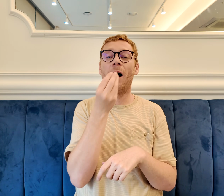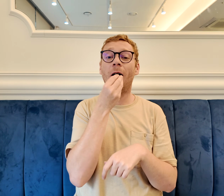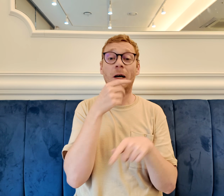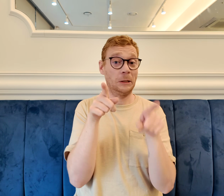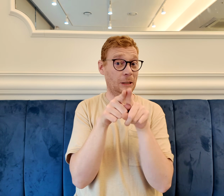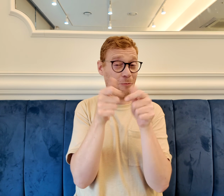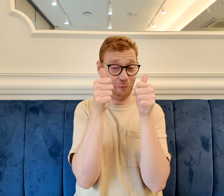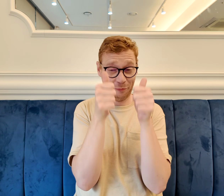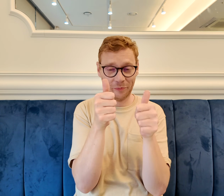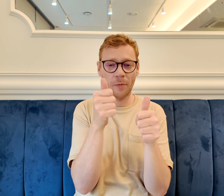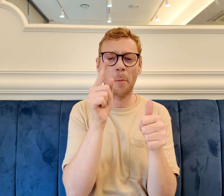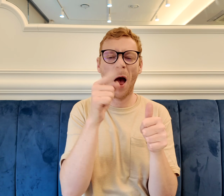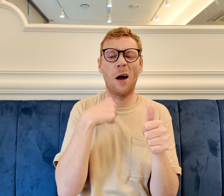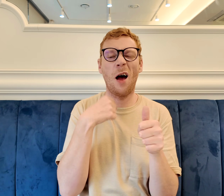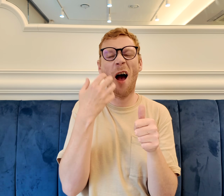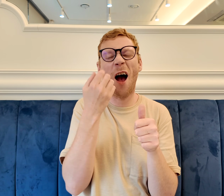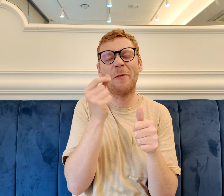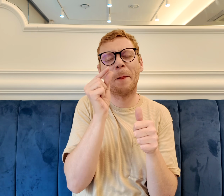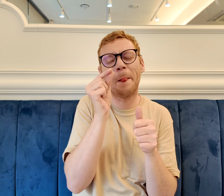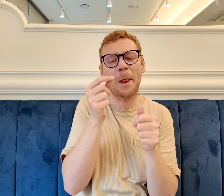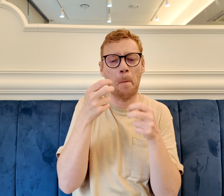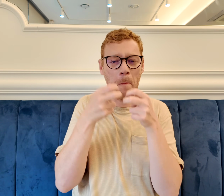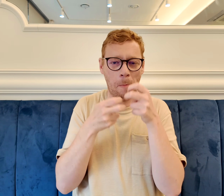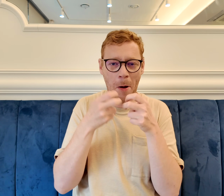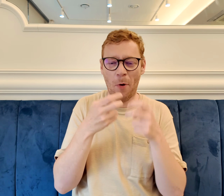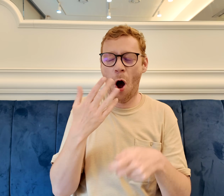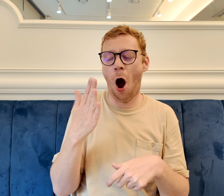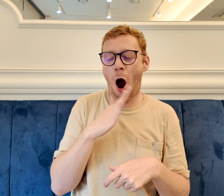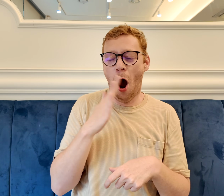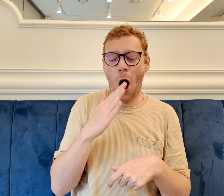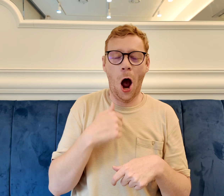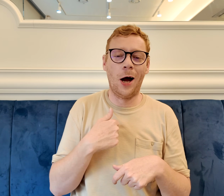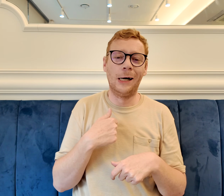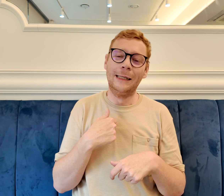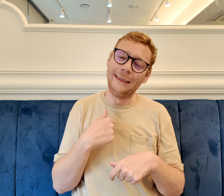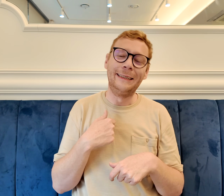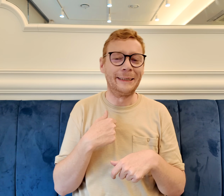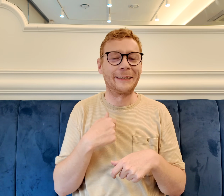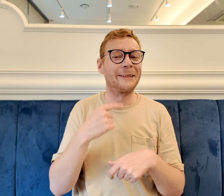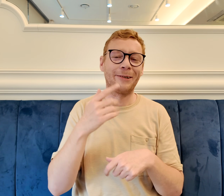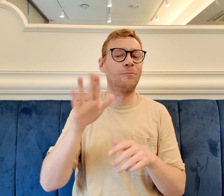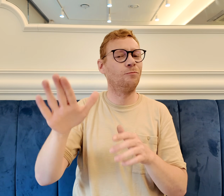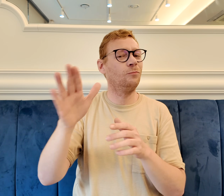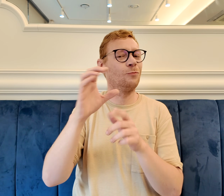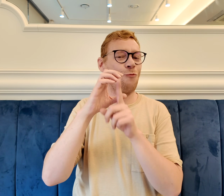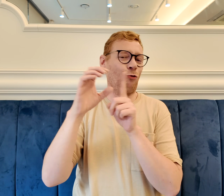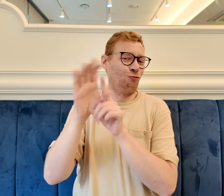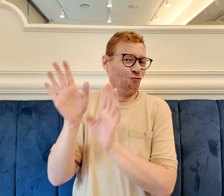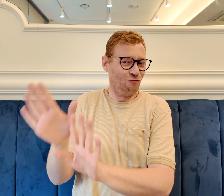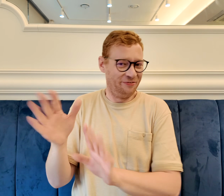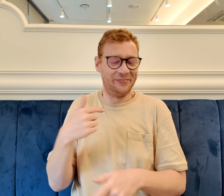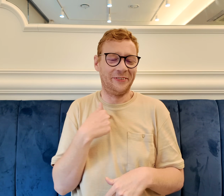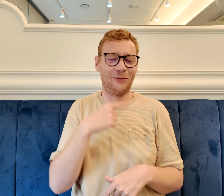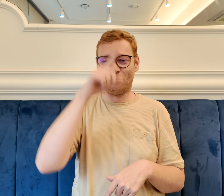and the food. However, I can't handle spicy food well, so it was a bit difficult. But it's part of Korean culture.